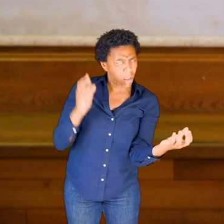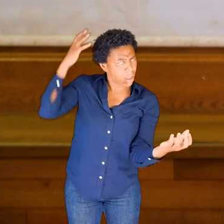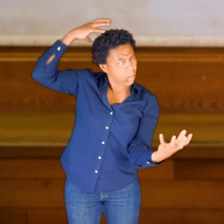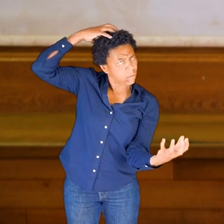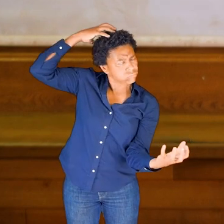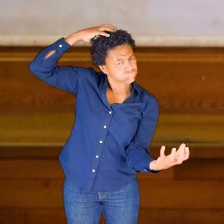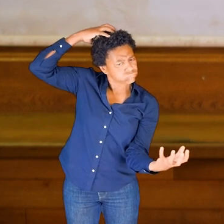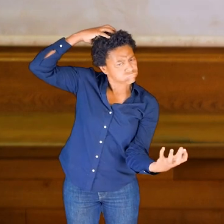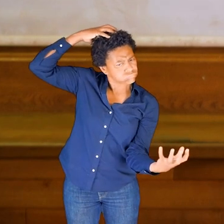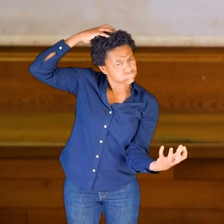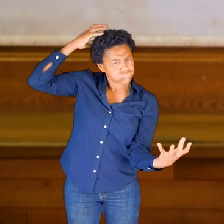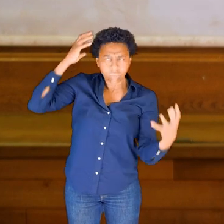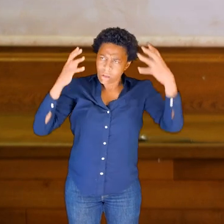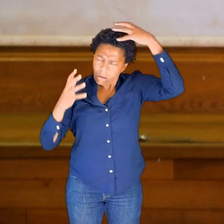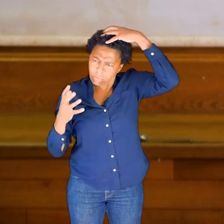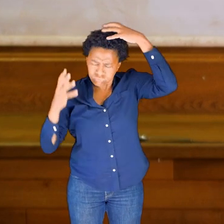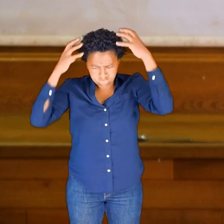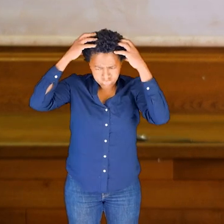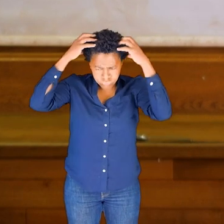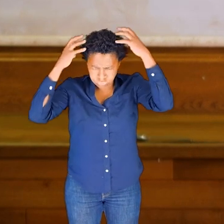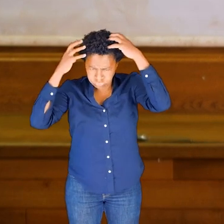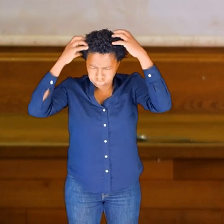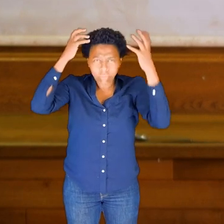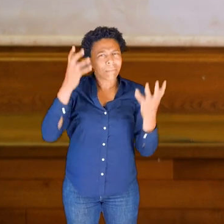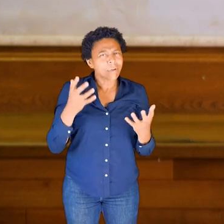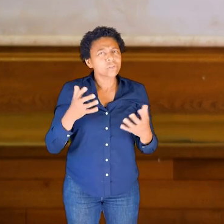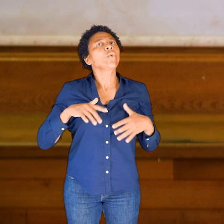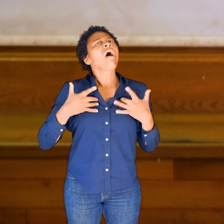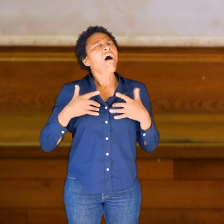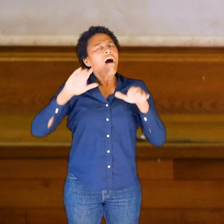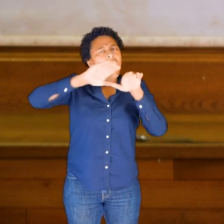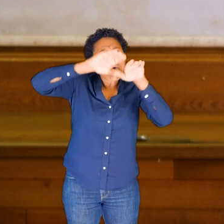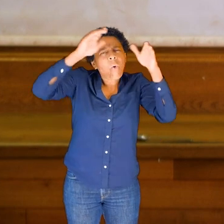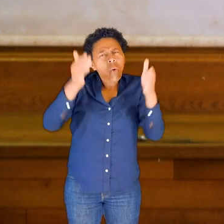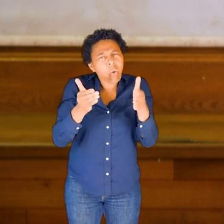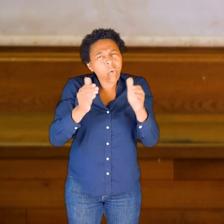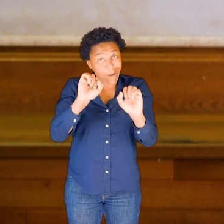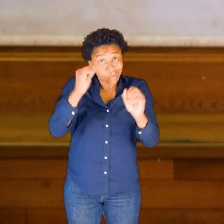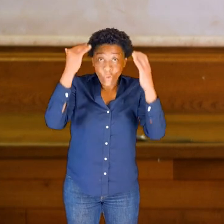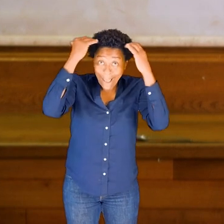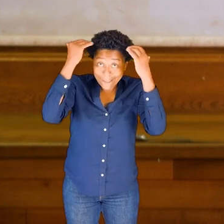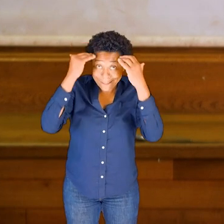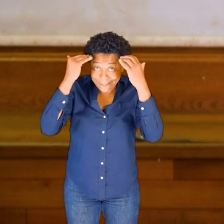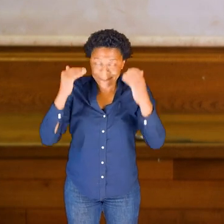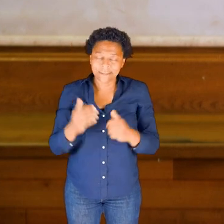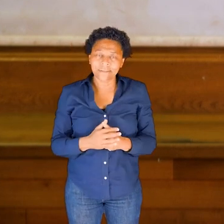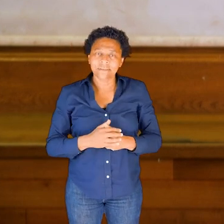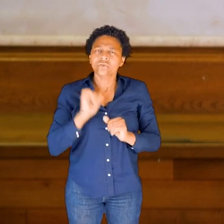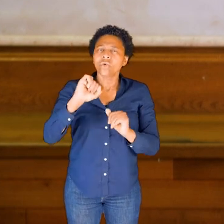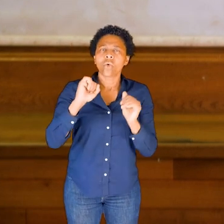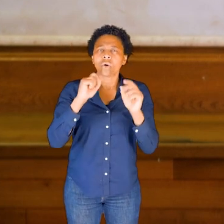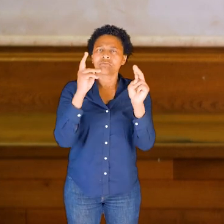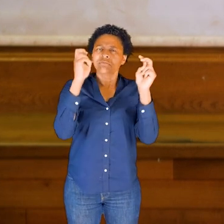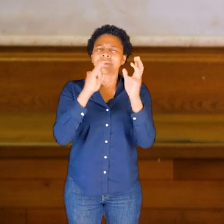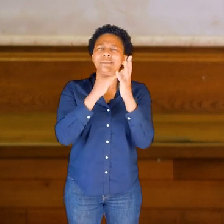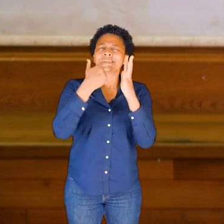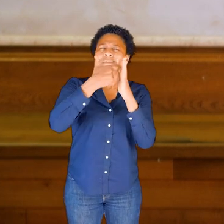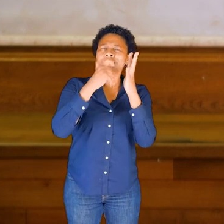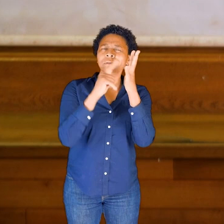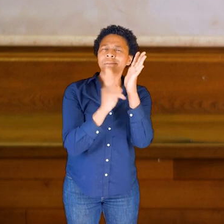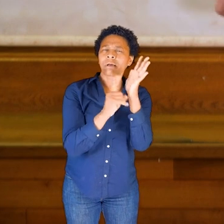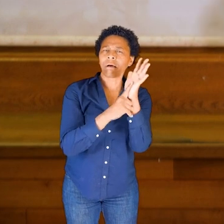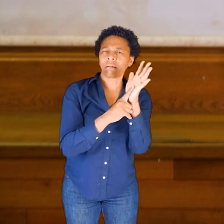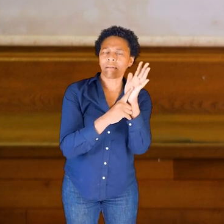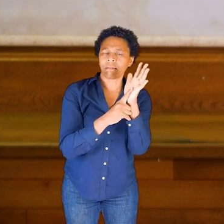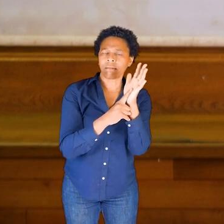a little bit to just feel that roundness of the skull